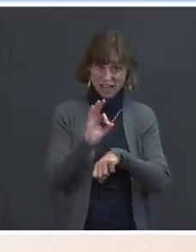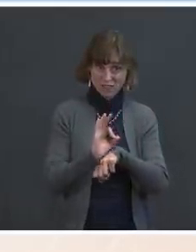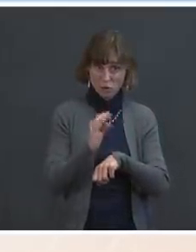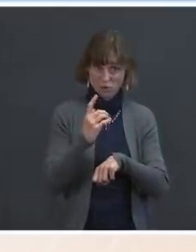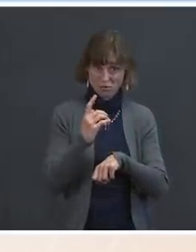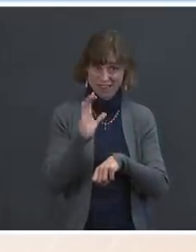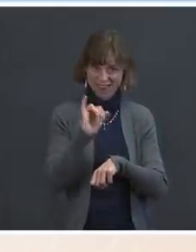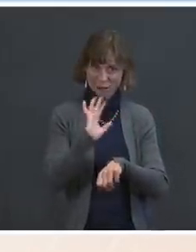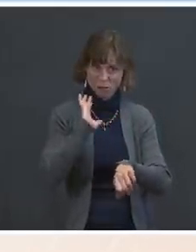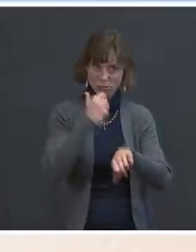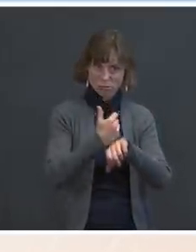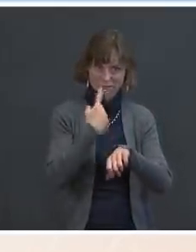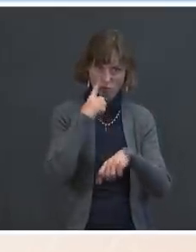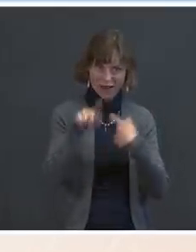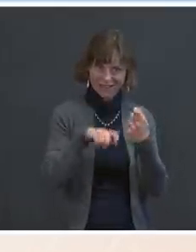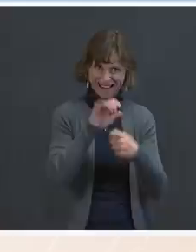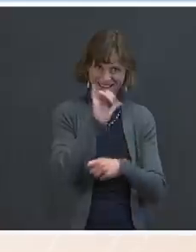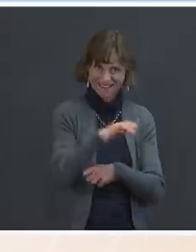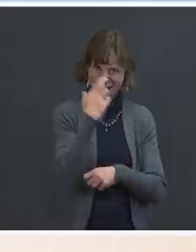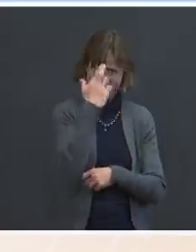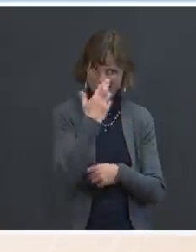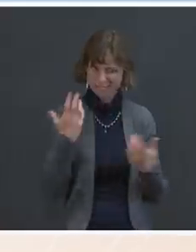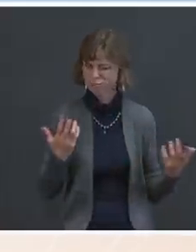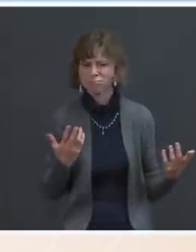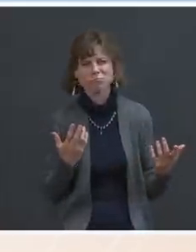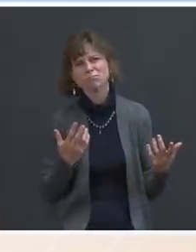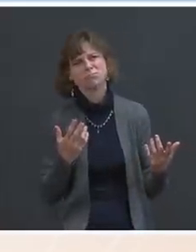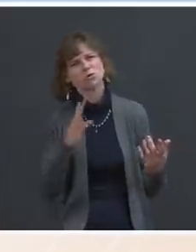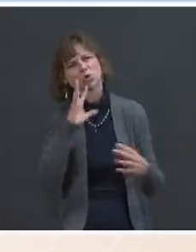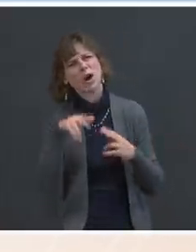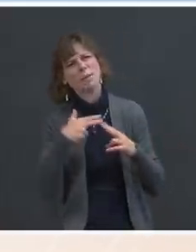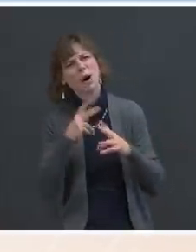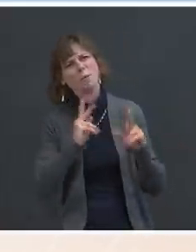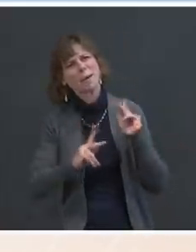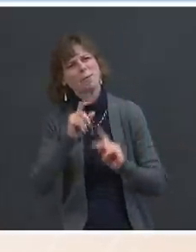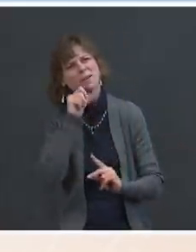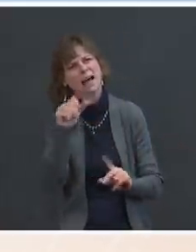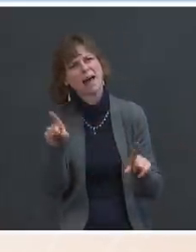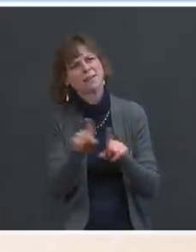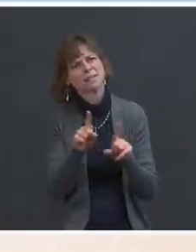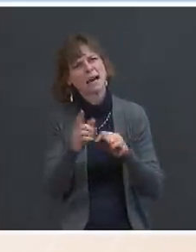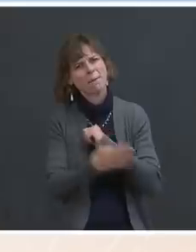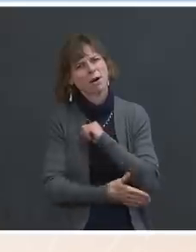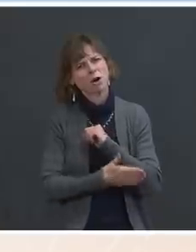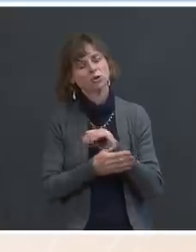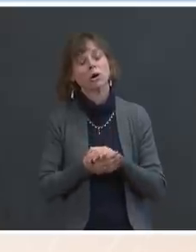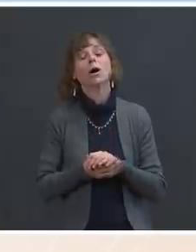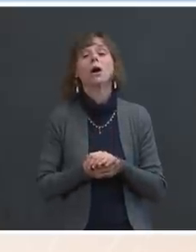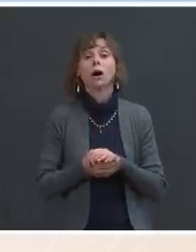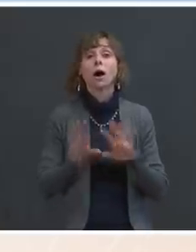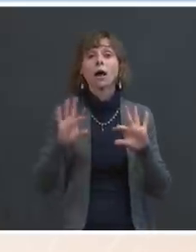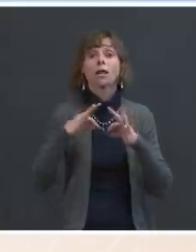The Press: Yes, more -- beyond that. Ambassador Jacobson: Are you talking about people who are not in the same country? The Press: Yeah. The families that were -- that was separated --